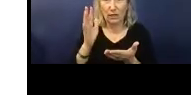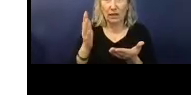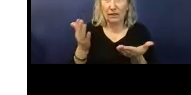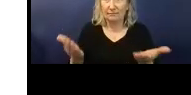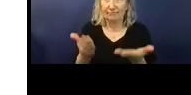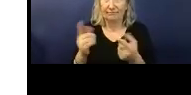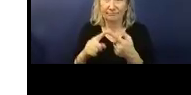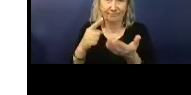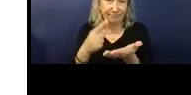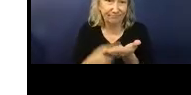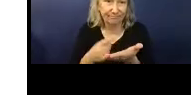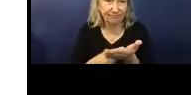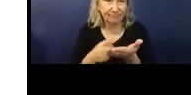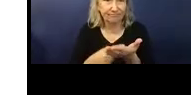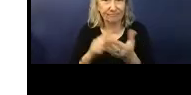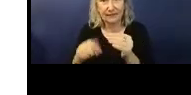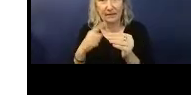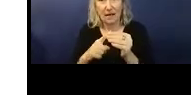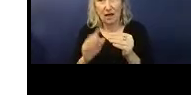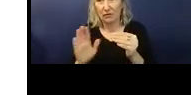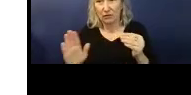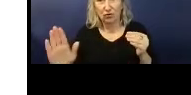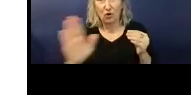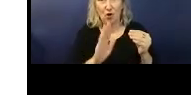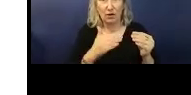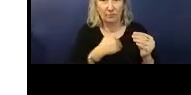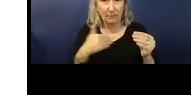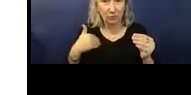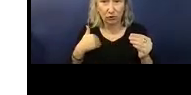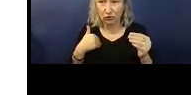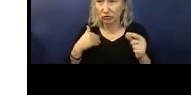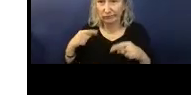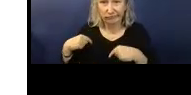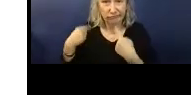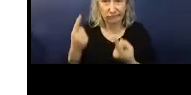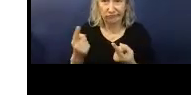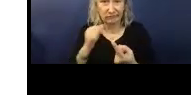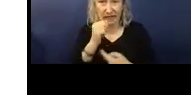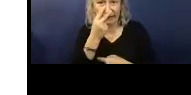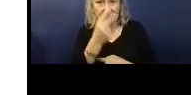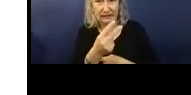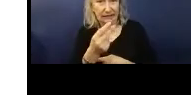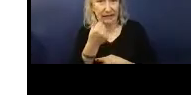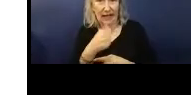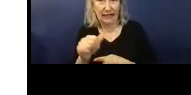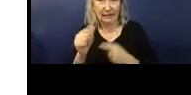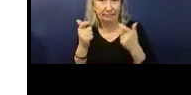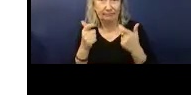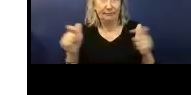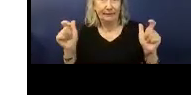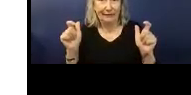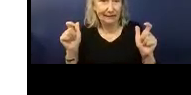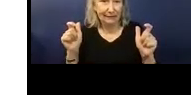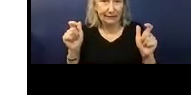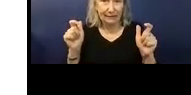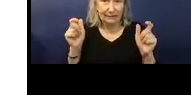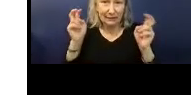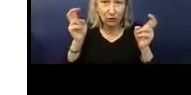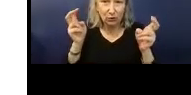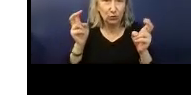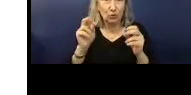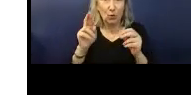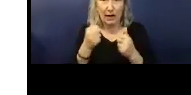see any other impact that we may not have identified when it comes to statement of